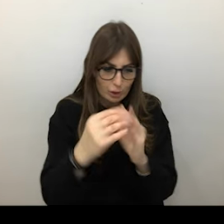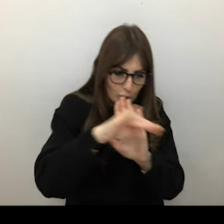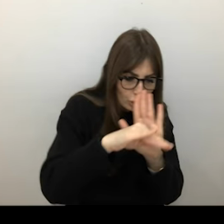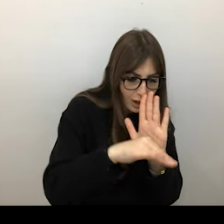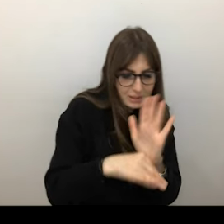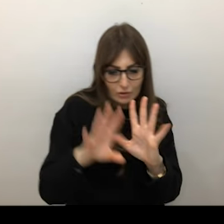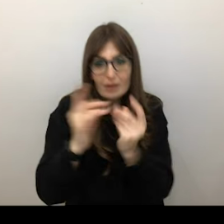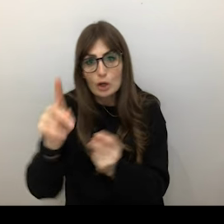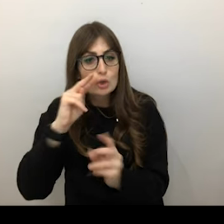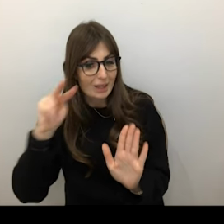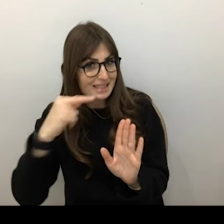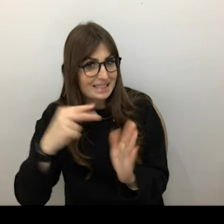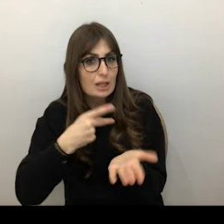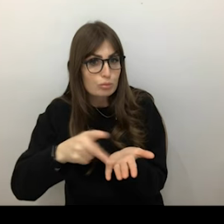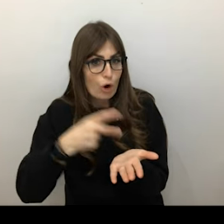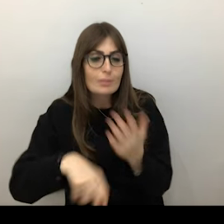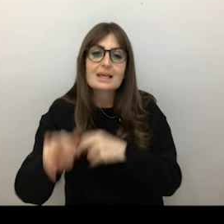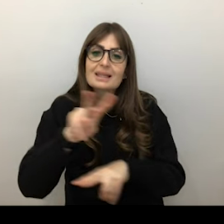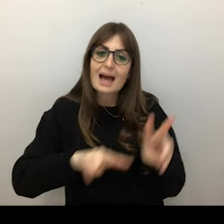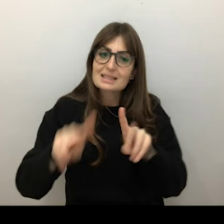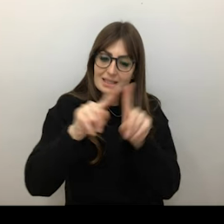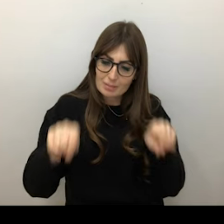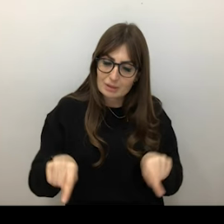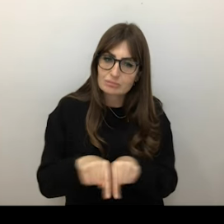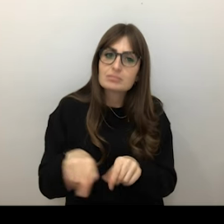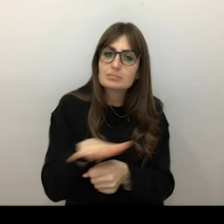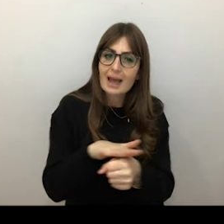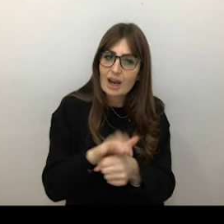You can also review those prompts in the assessment section in our guidelines.